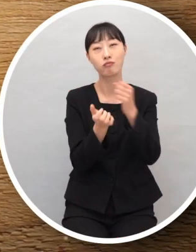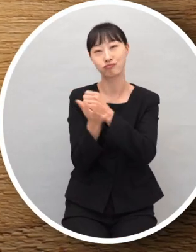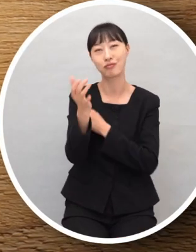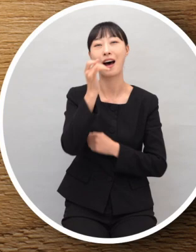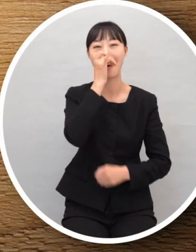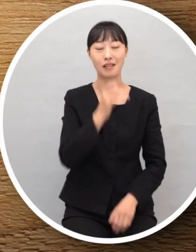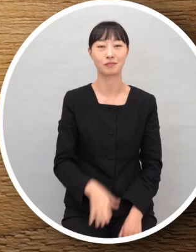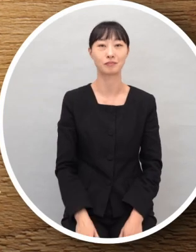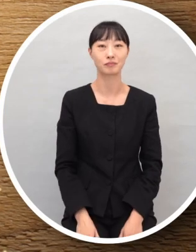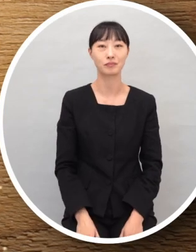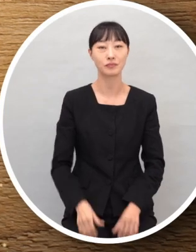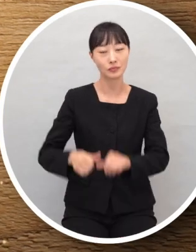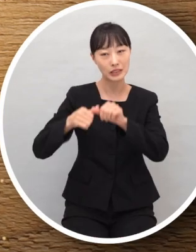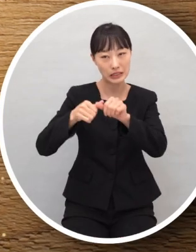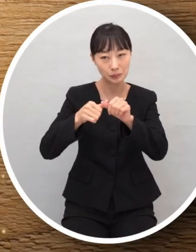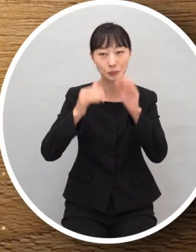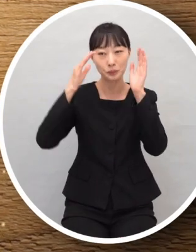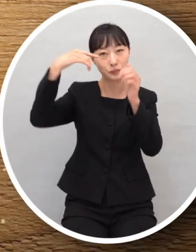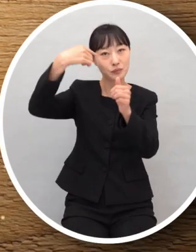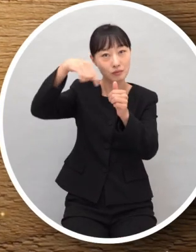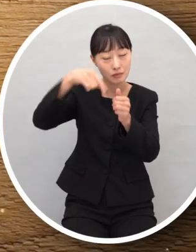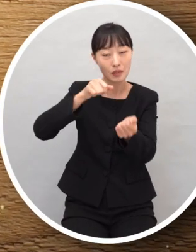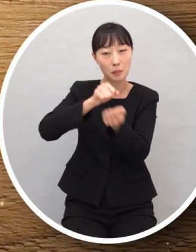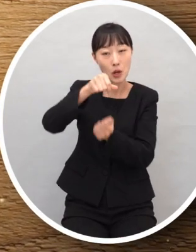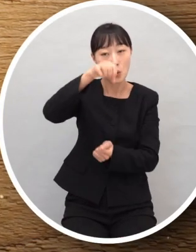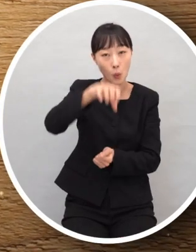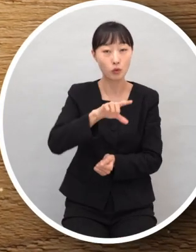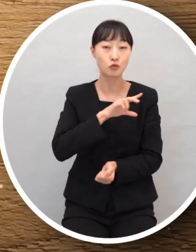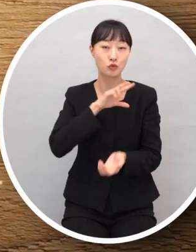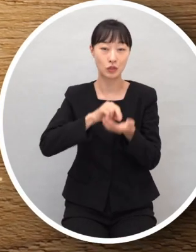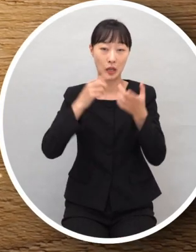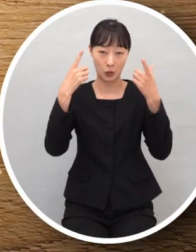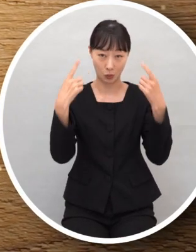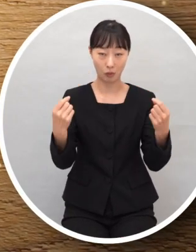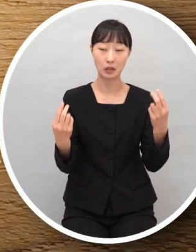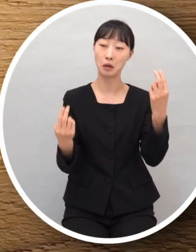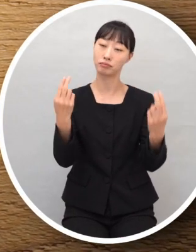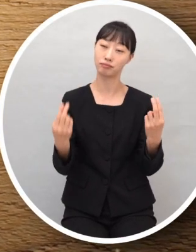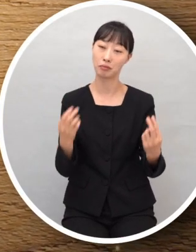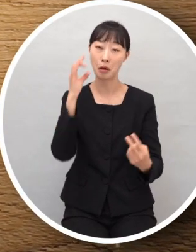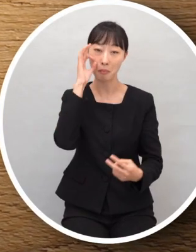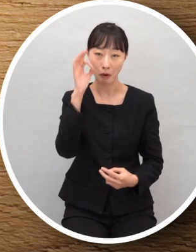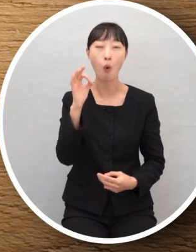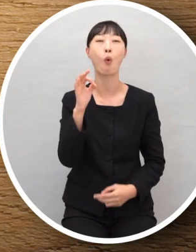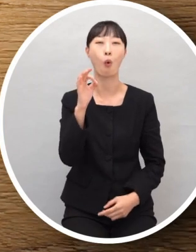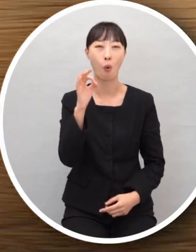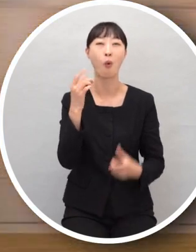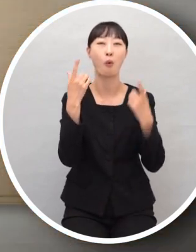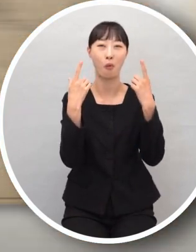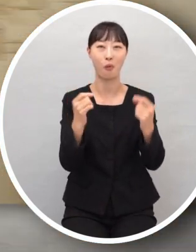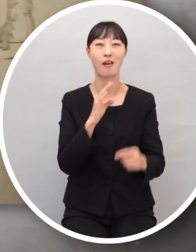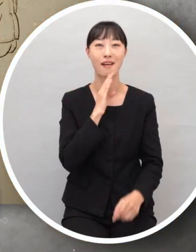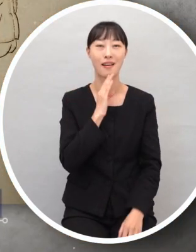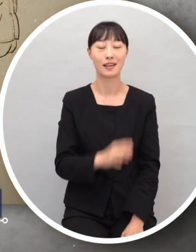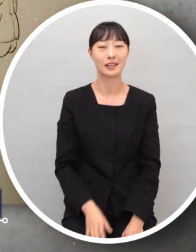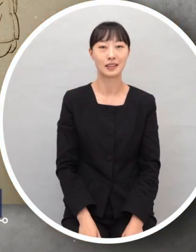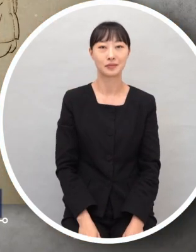It's apparent when comparing their paintings of the same subject matter, such as wrestling matches(씨름), schools(서당), and laundry spots(빨래터).